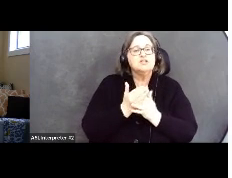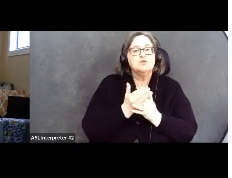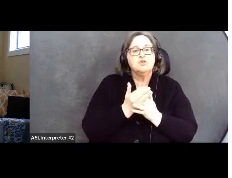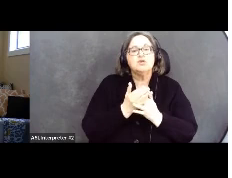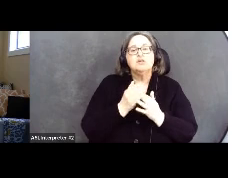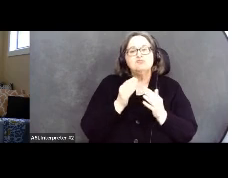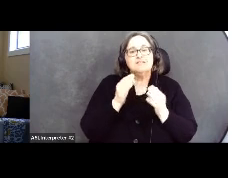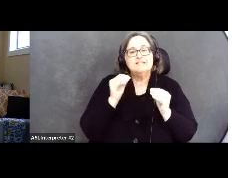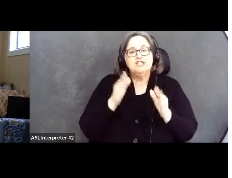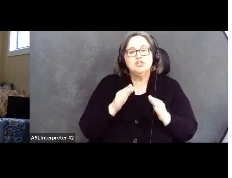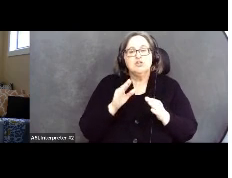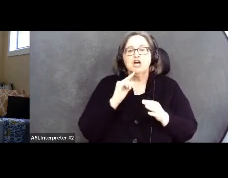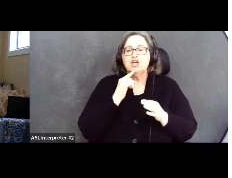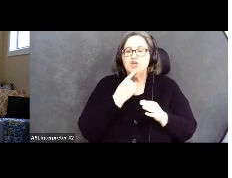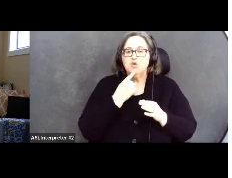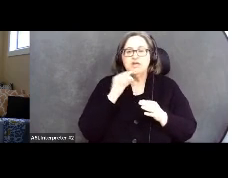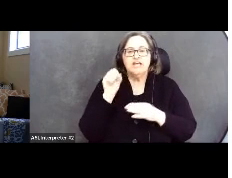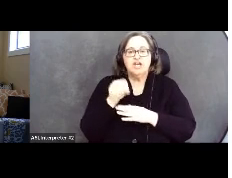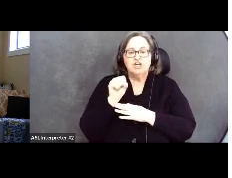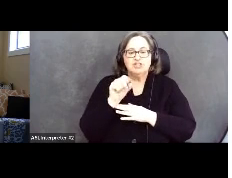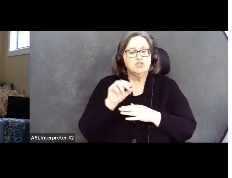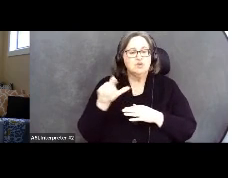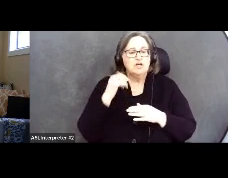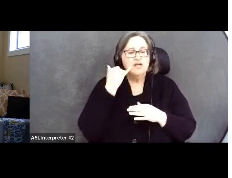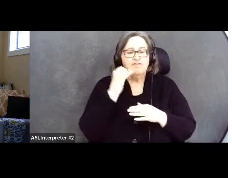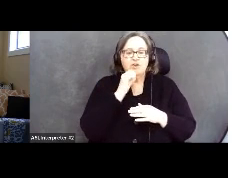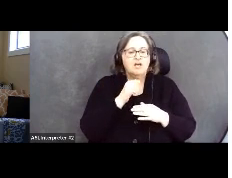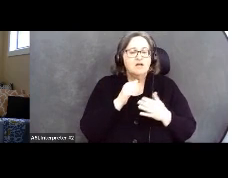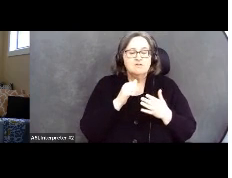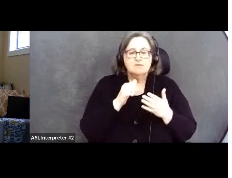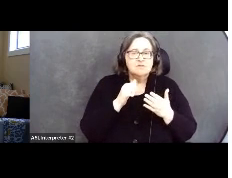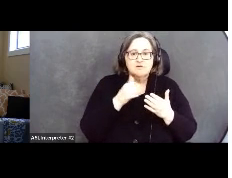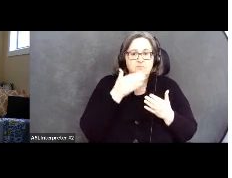I'll show you that in a minute. If students go get better, they can move up to a tier 2, which is